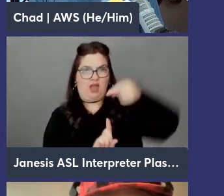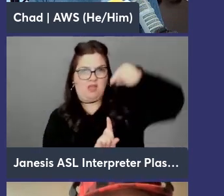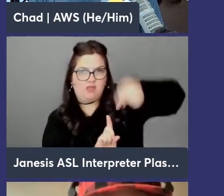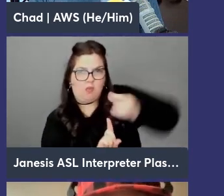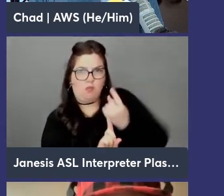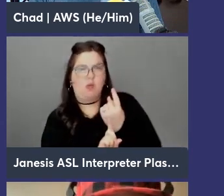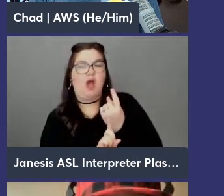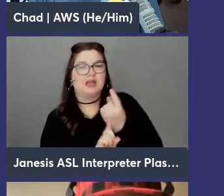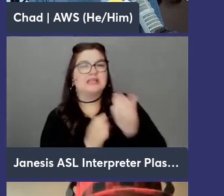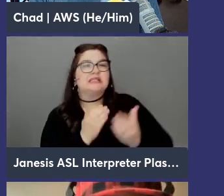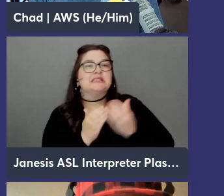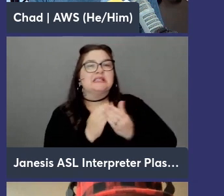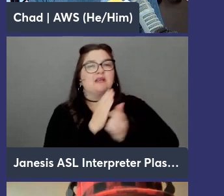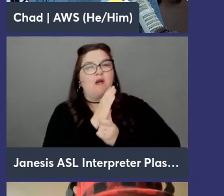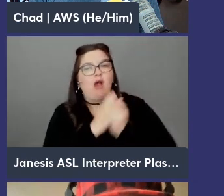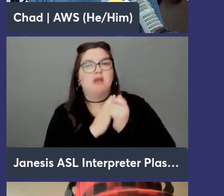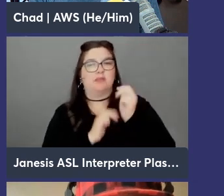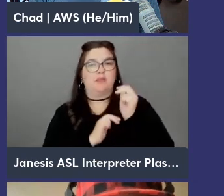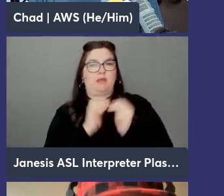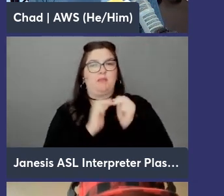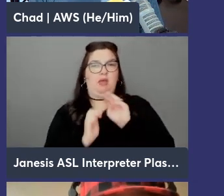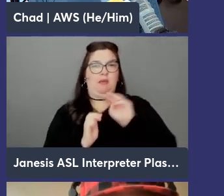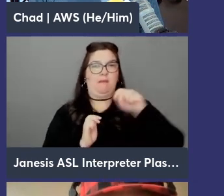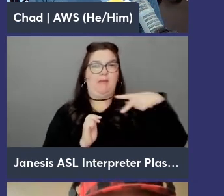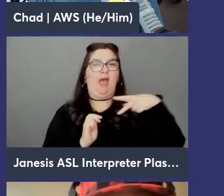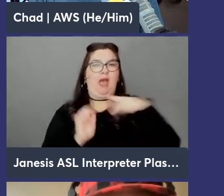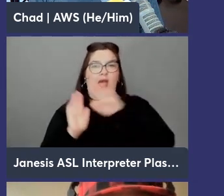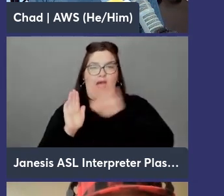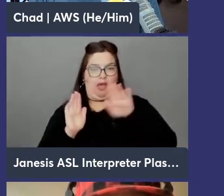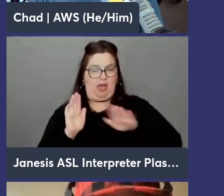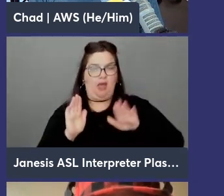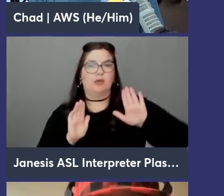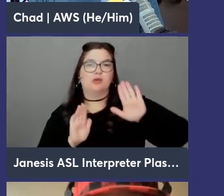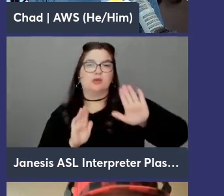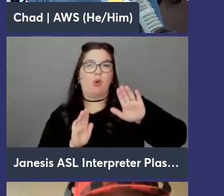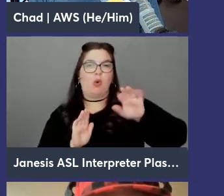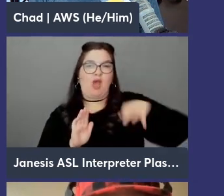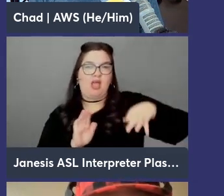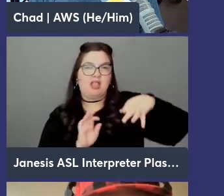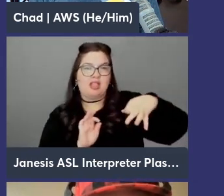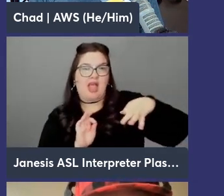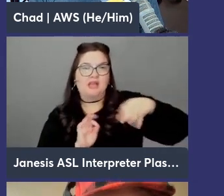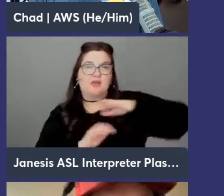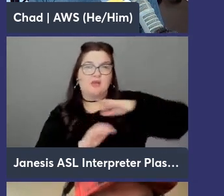automatically build a map of your latencies in all of your environment.